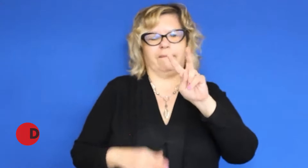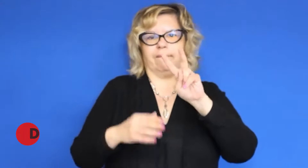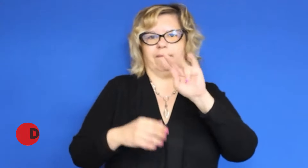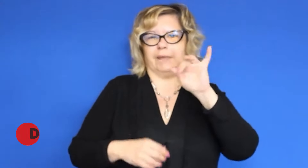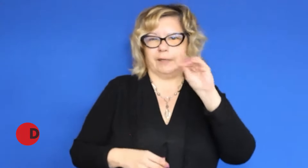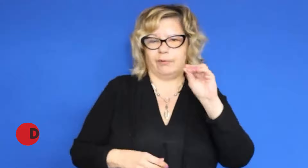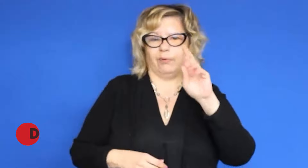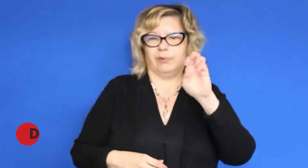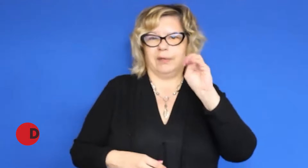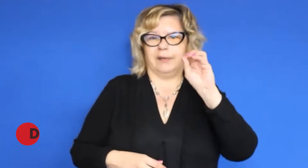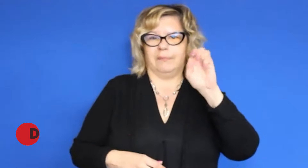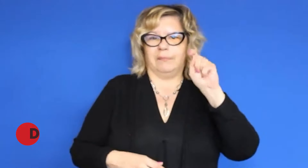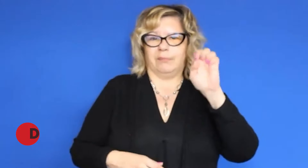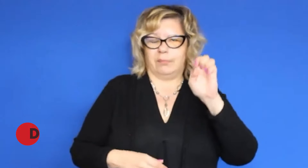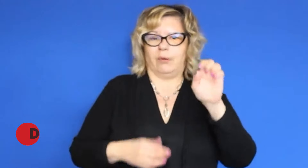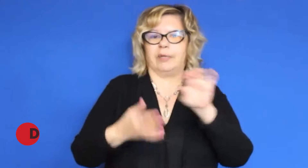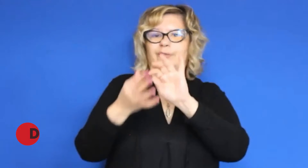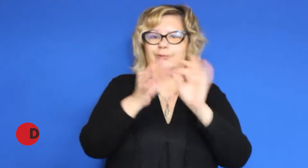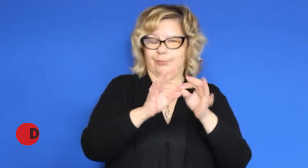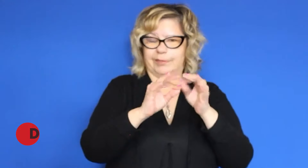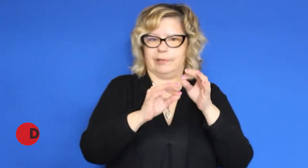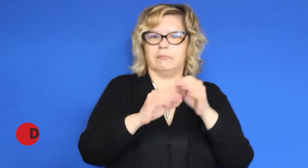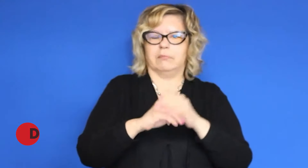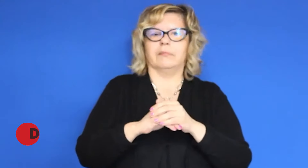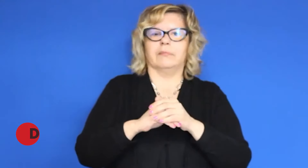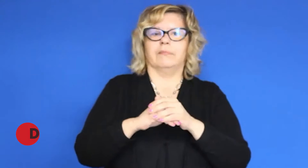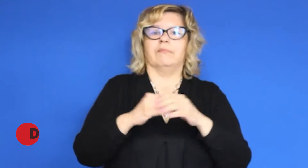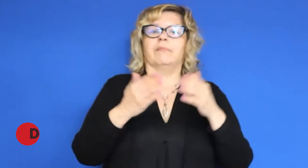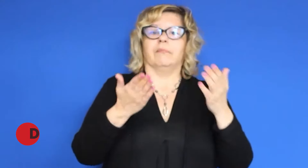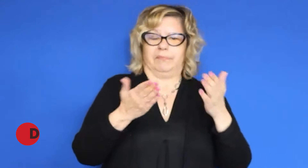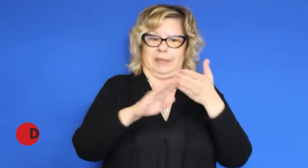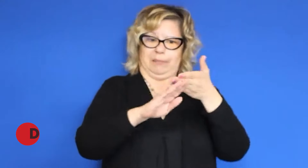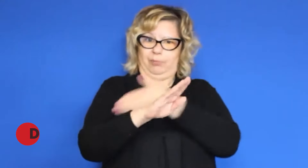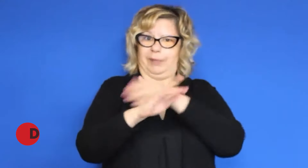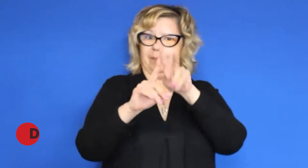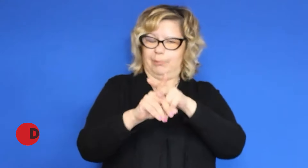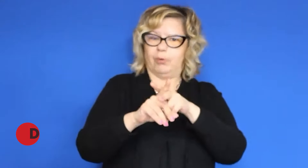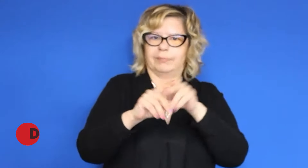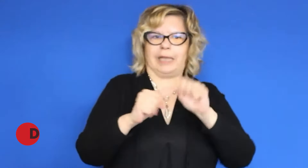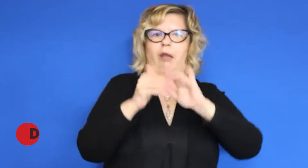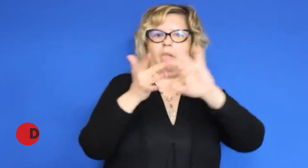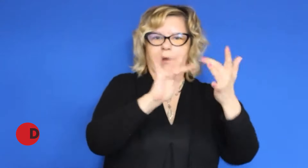Video Remote Interpreting services that could be pre-booked to